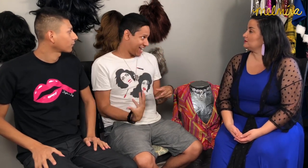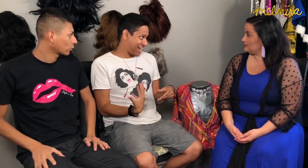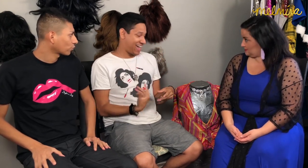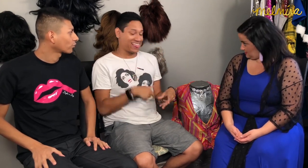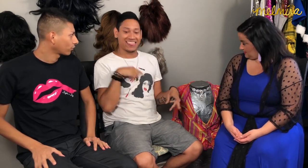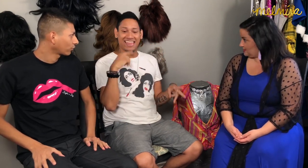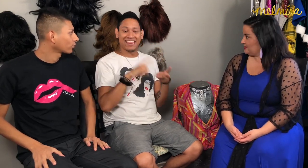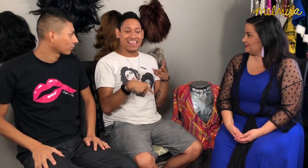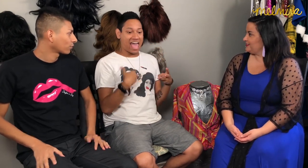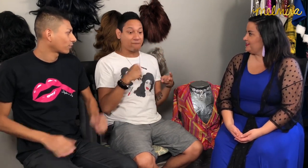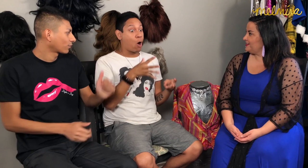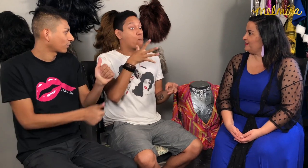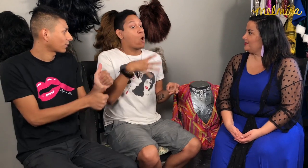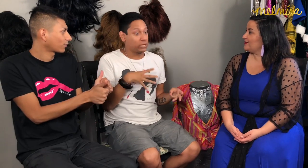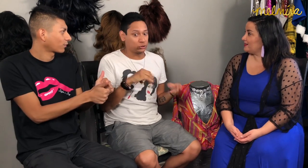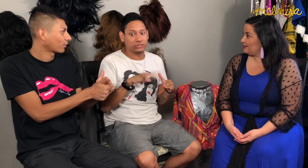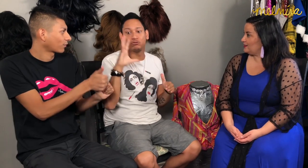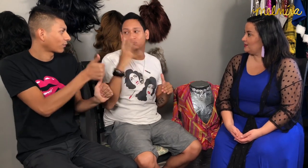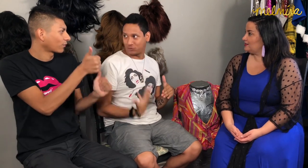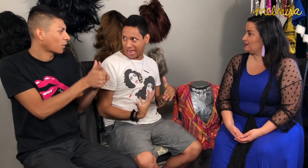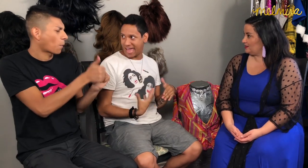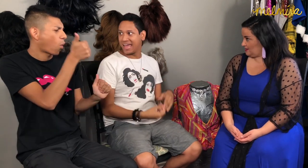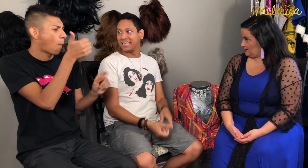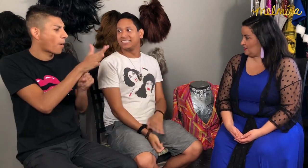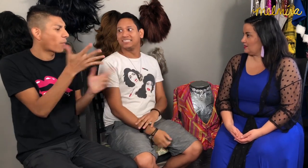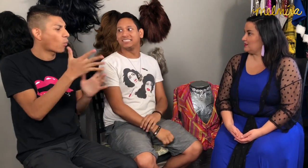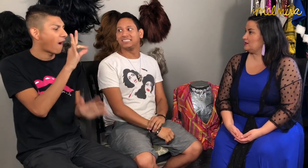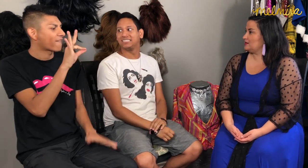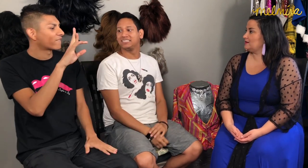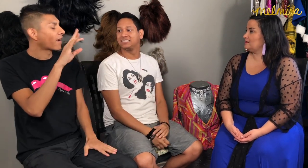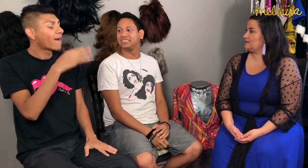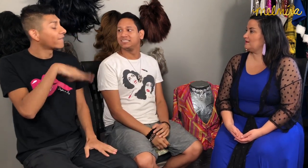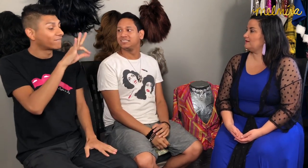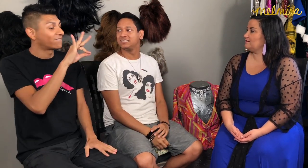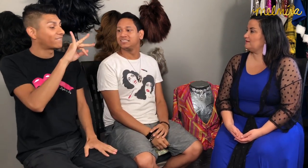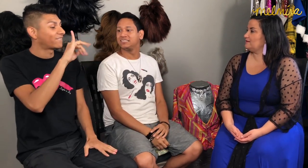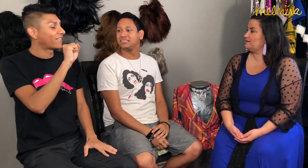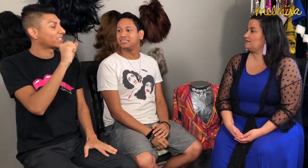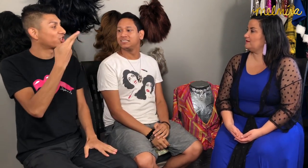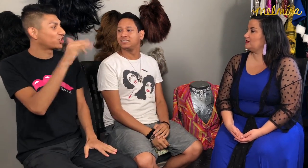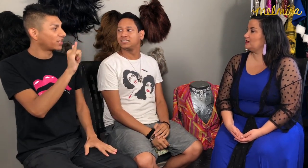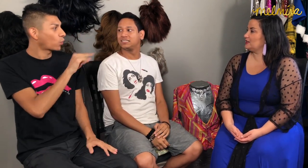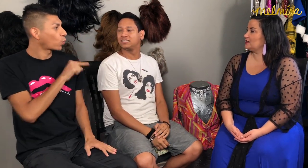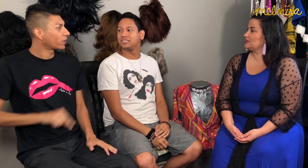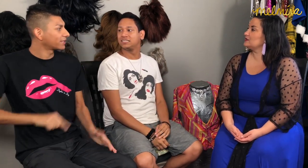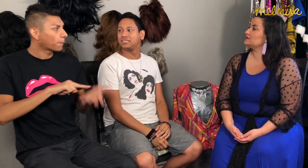men doing drag and women doing drag... The most popular ones are the fishy queens, where you pass off